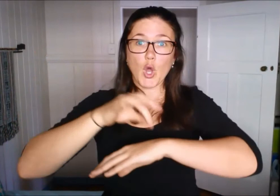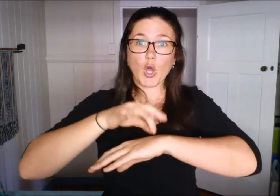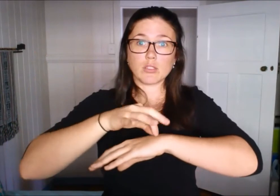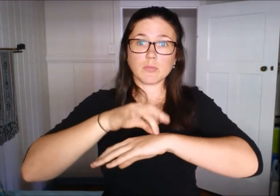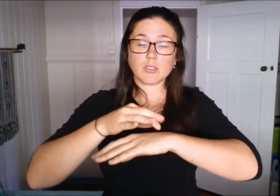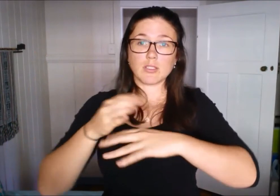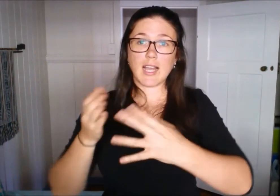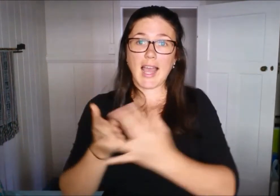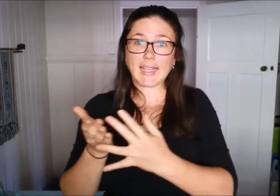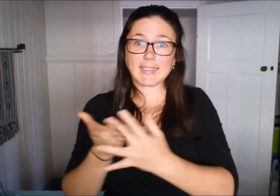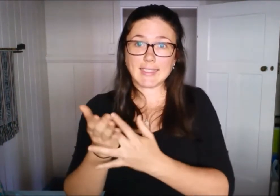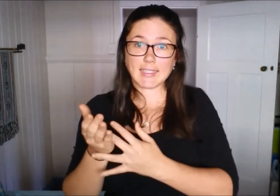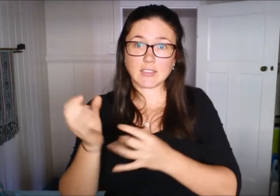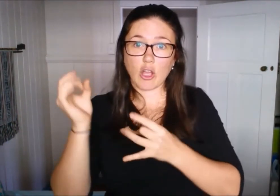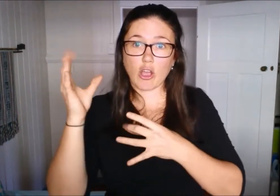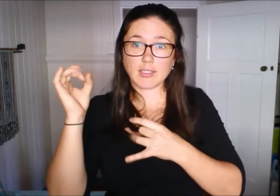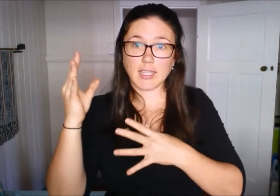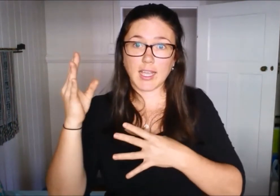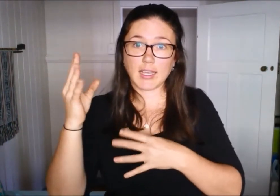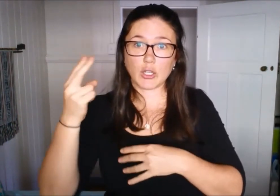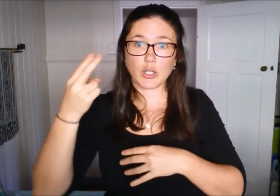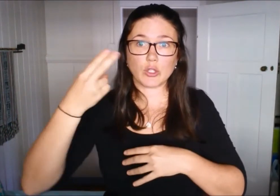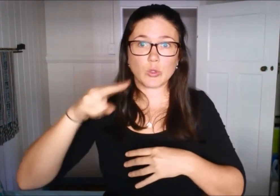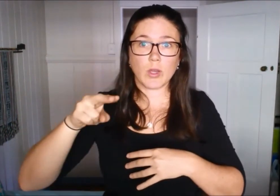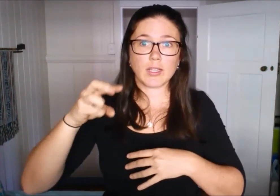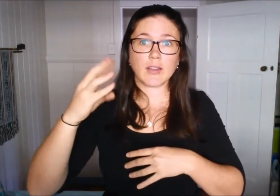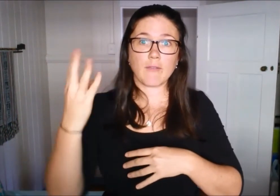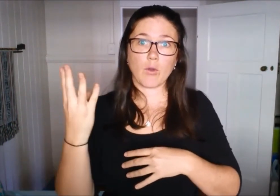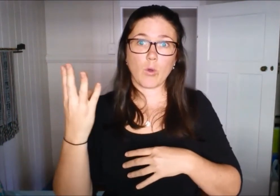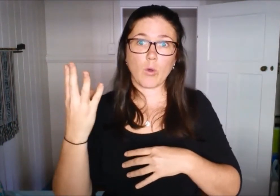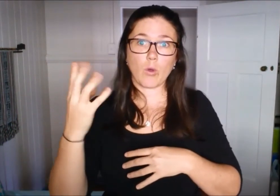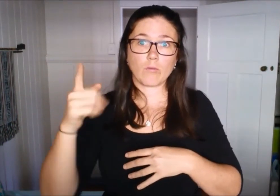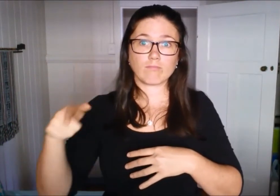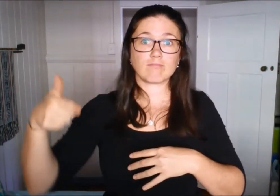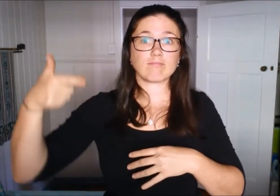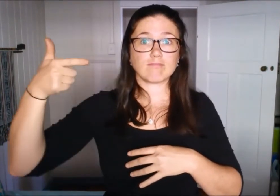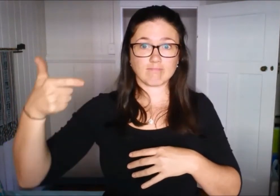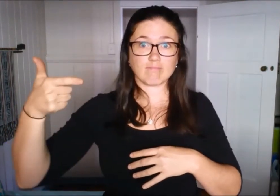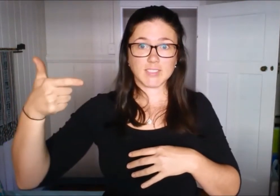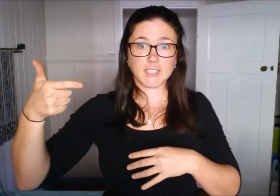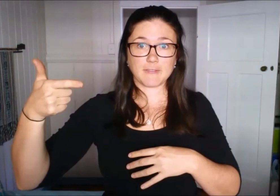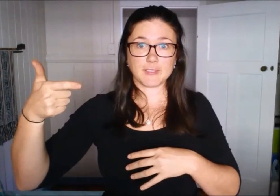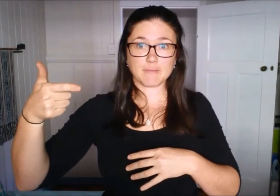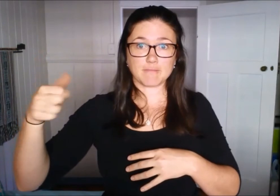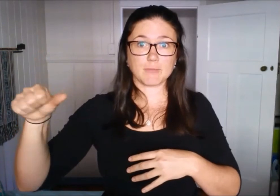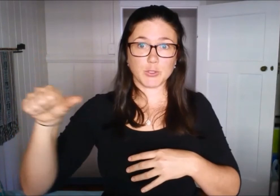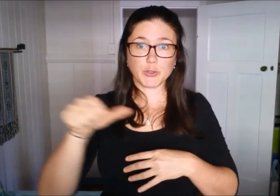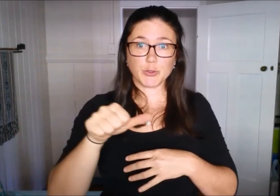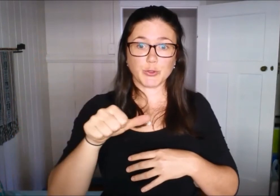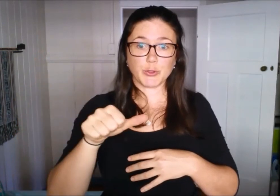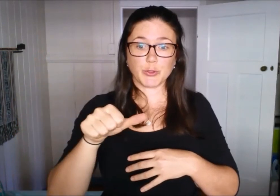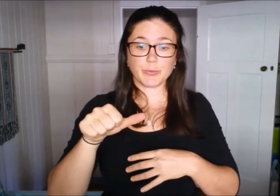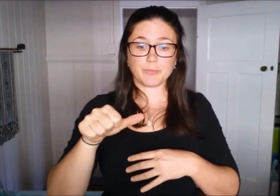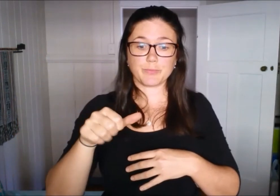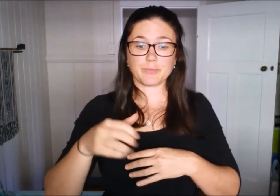Hospitals should require Auslan 24/7.